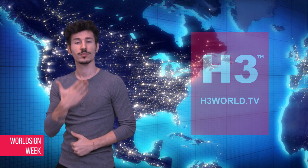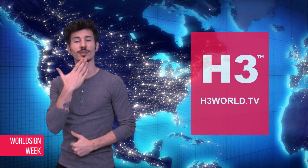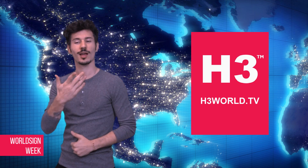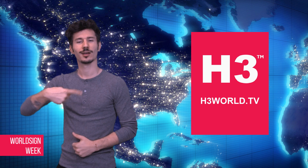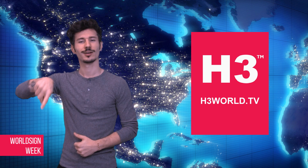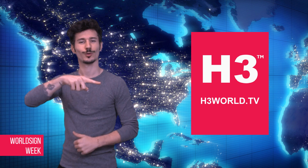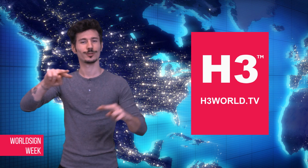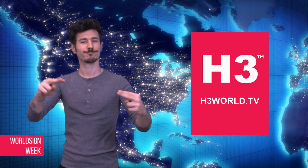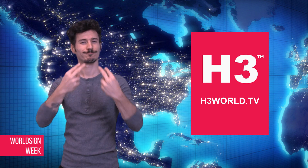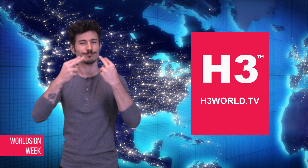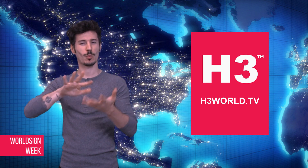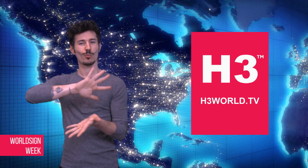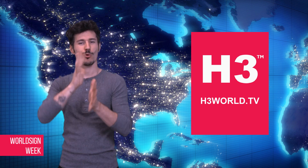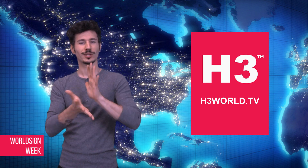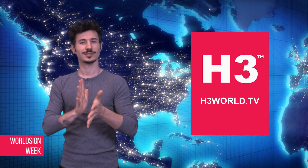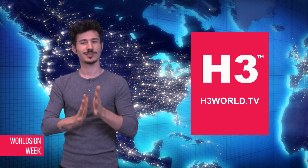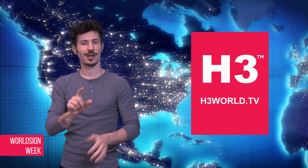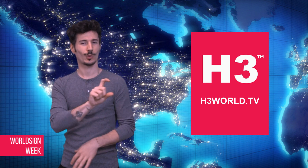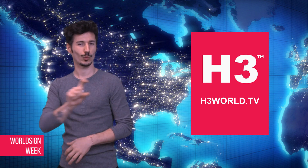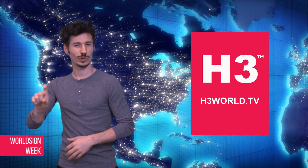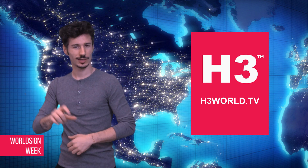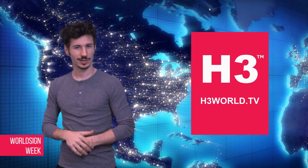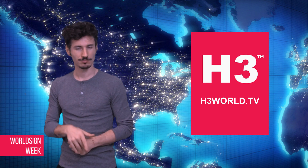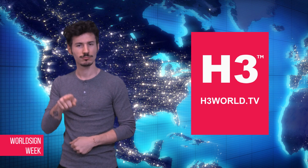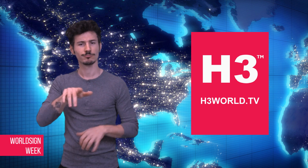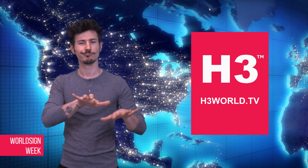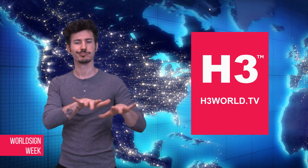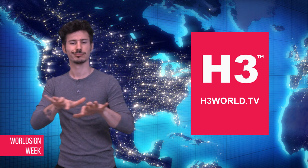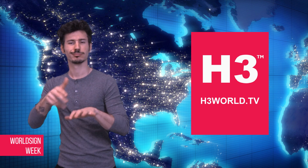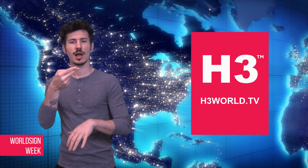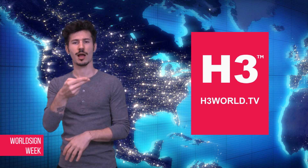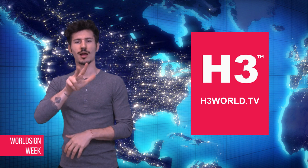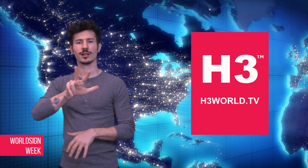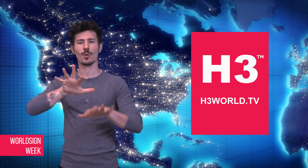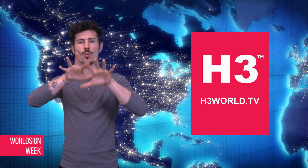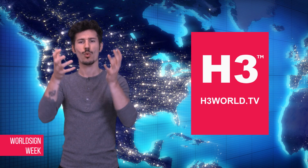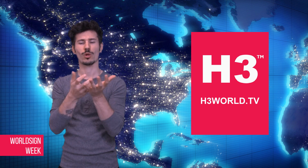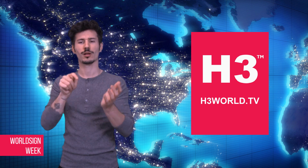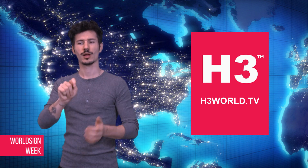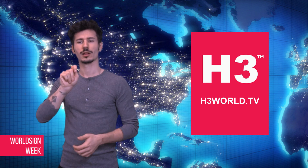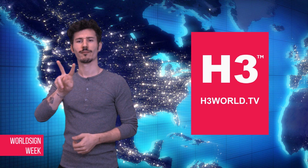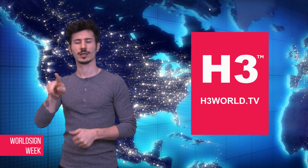Thank you for watching WorldSign Week, visit